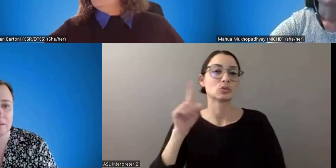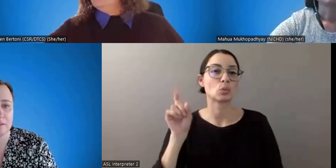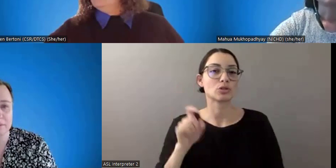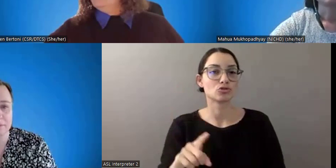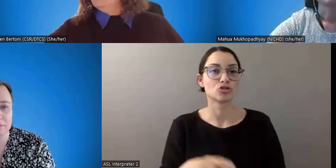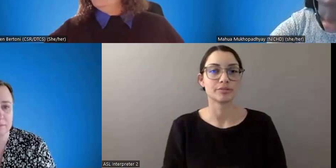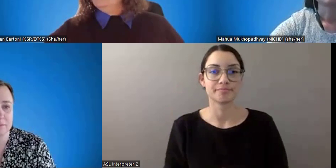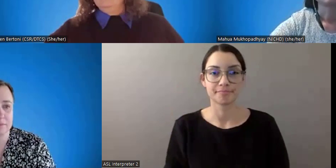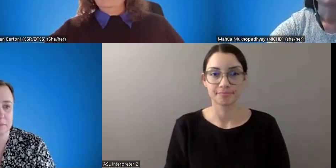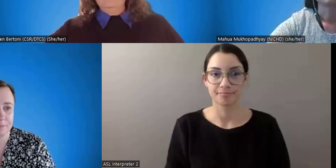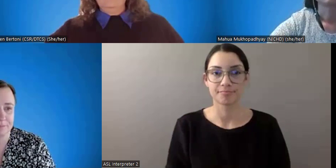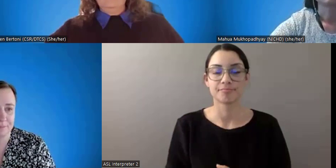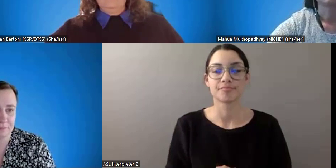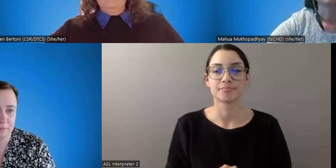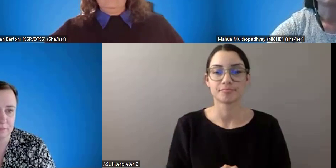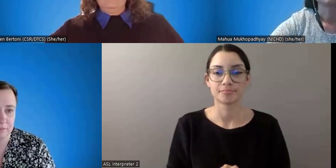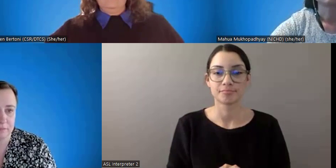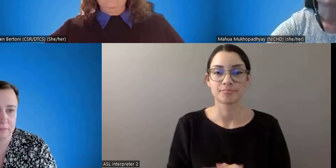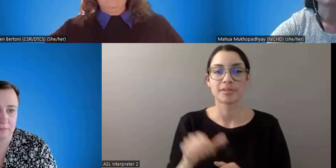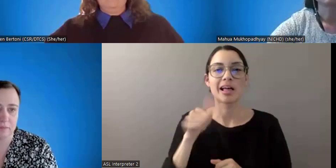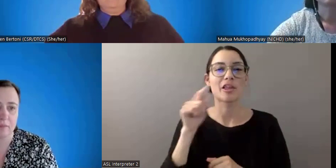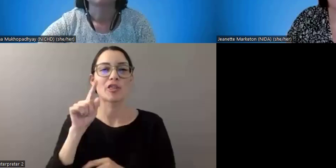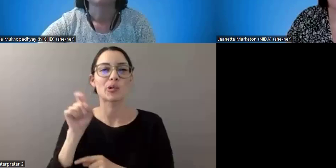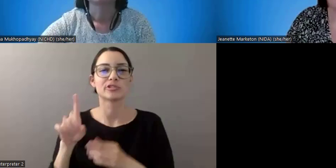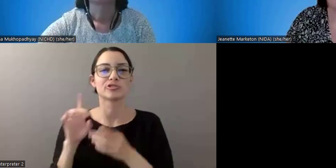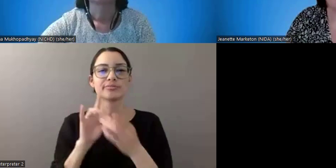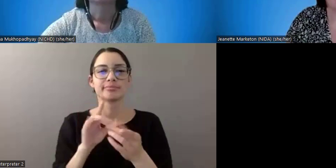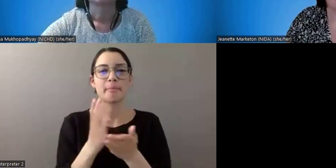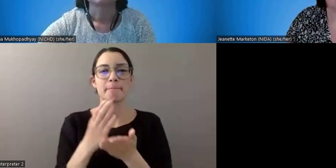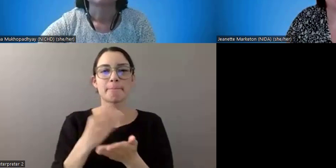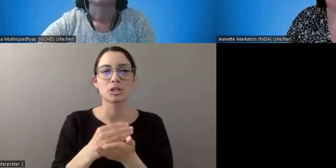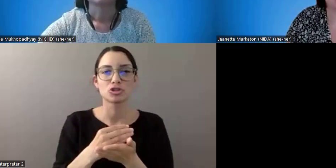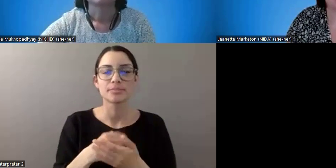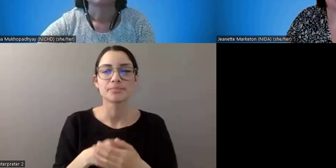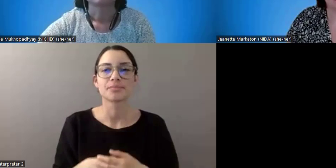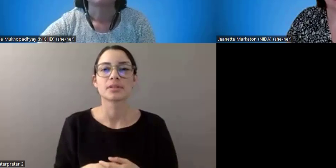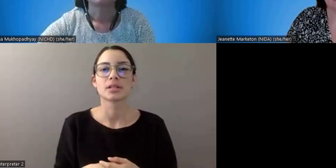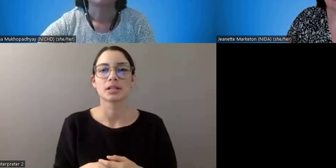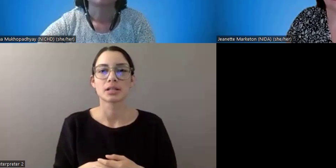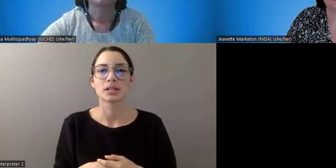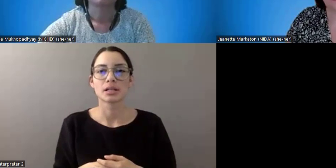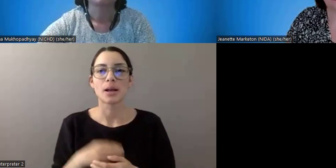This is another budget related questions, and we'll have Mahua answer that.